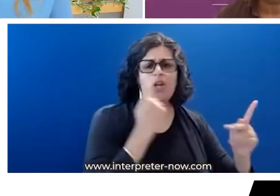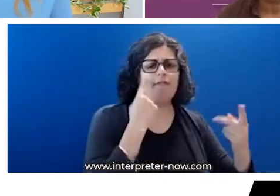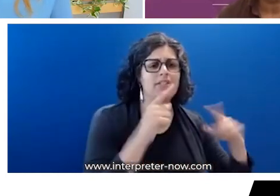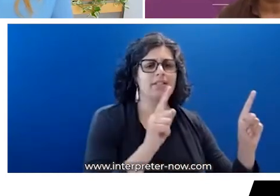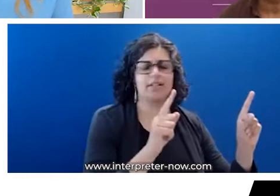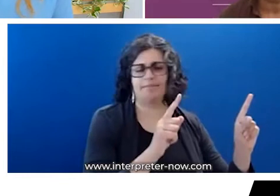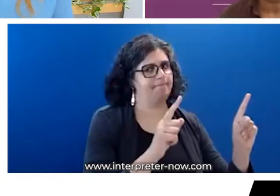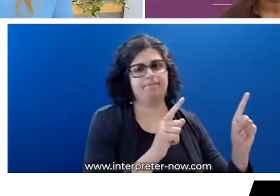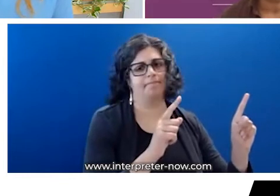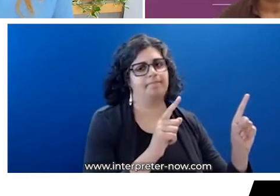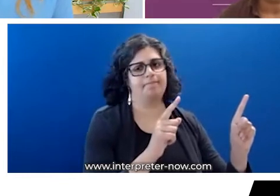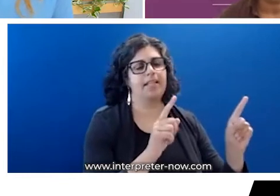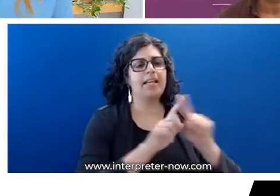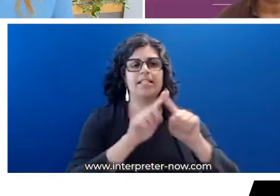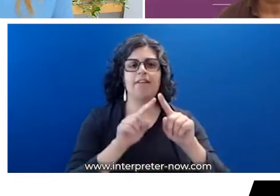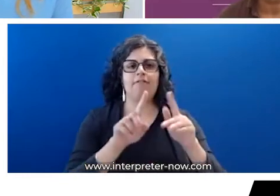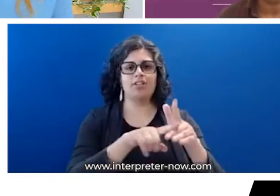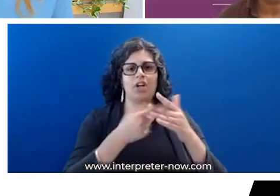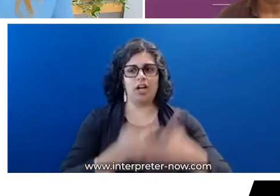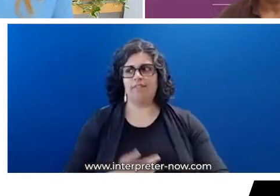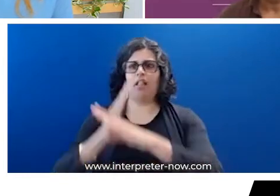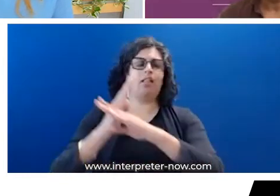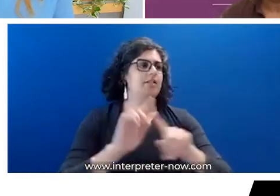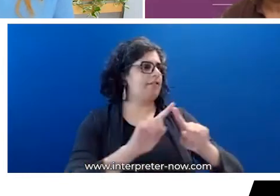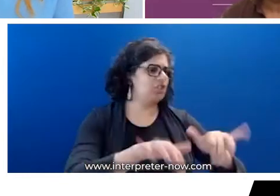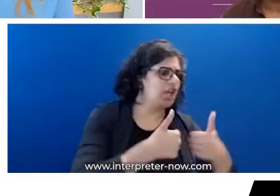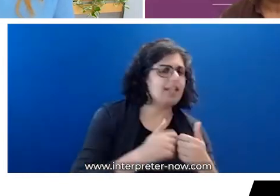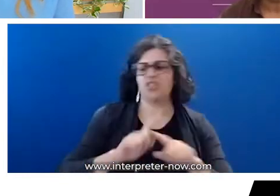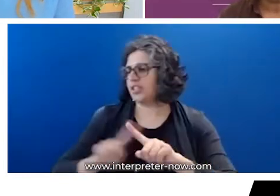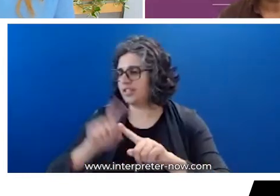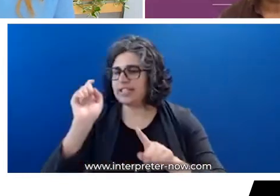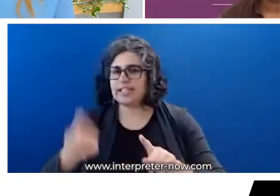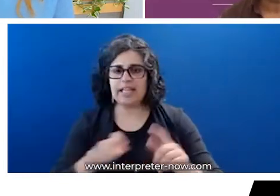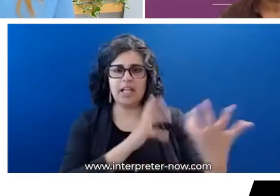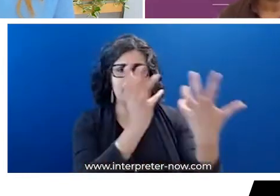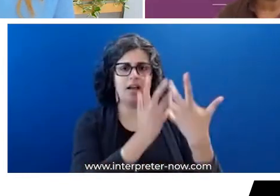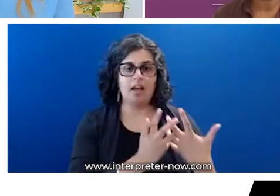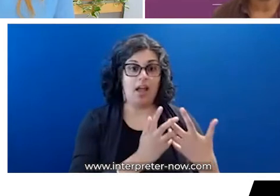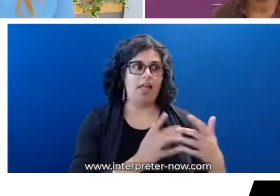People have different starting points, different challenges, and different needs. And those needs are often vastly different from one person to the next.